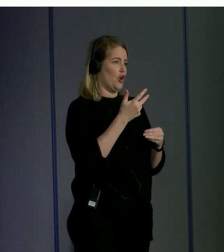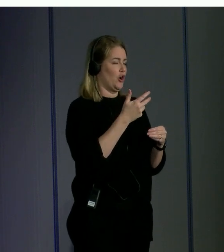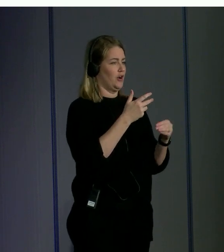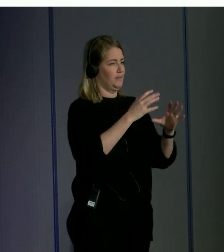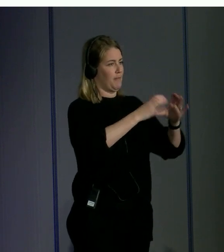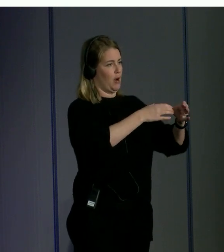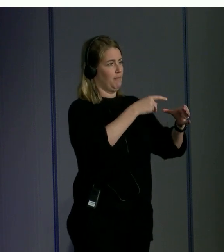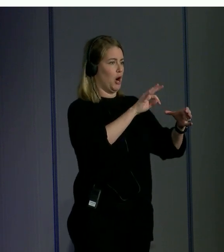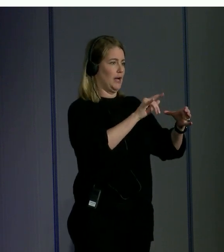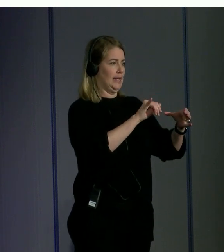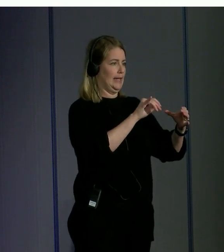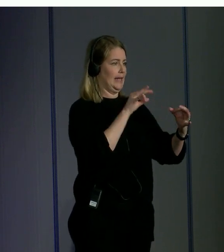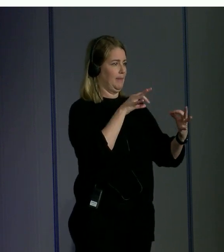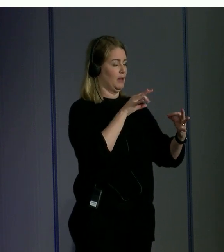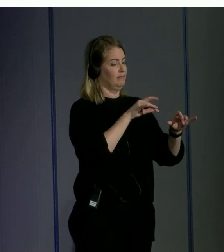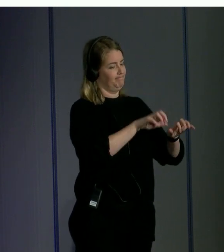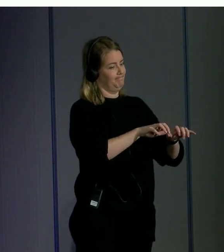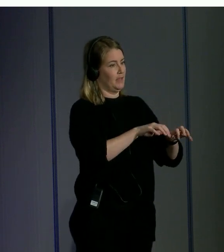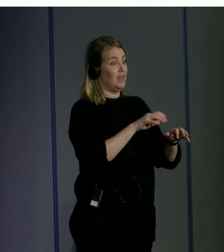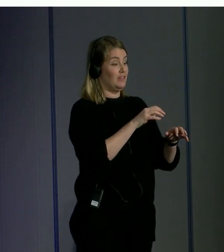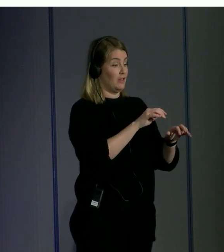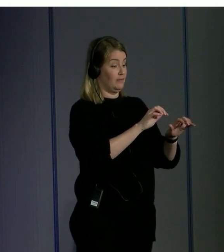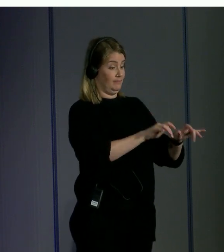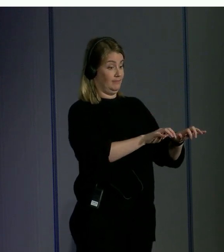You cannot plan on those hardware keys being present.